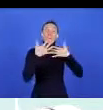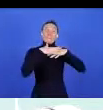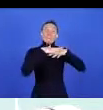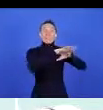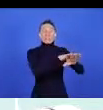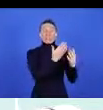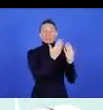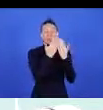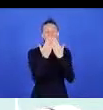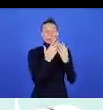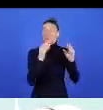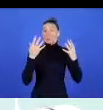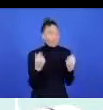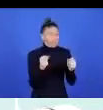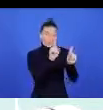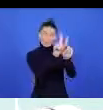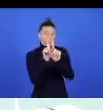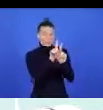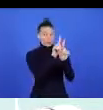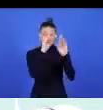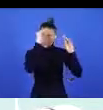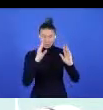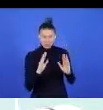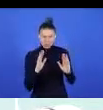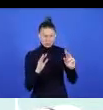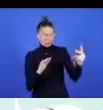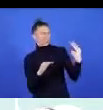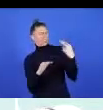hearing impairment. Especially since I attend mainstream